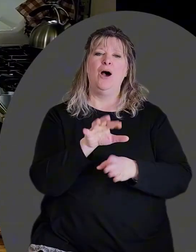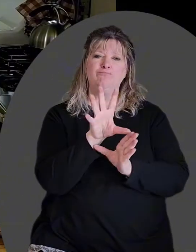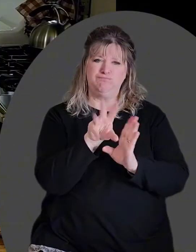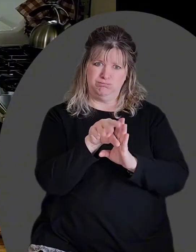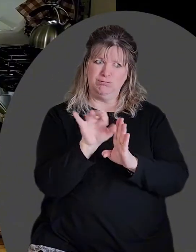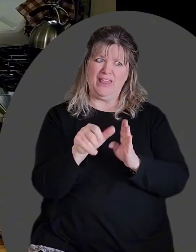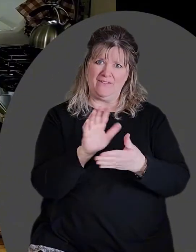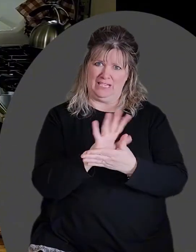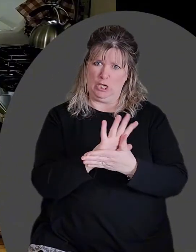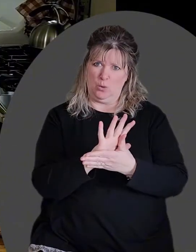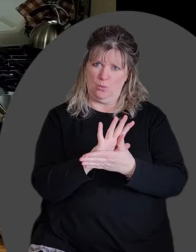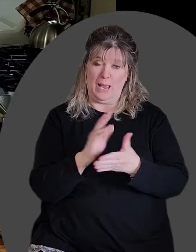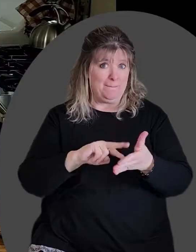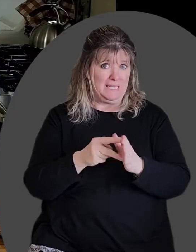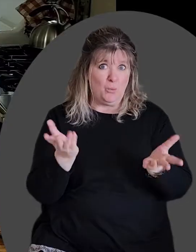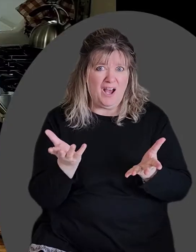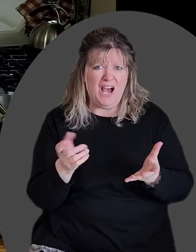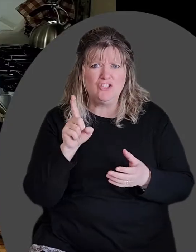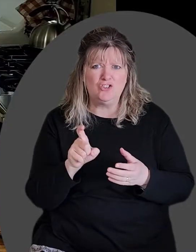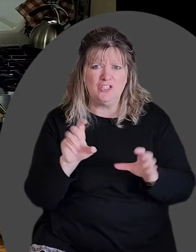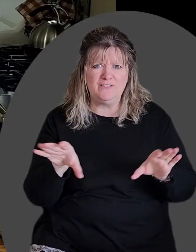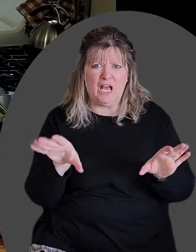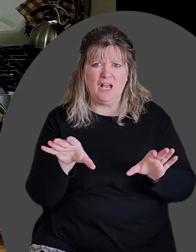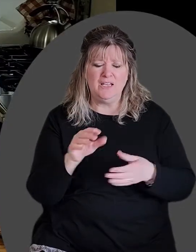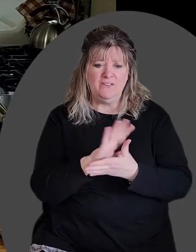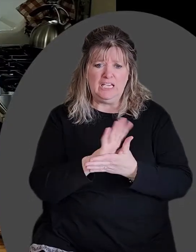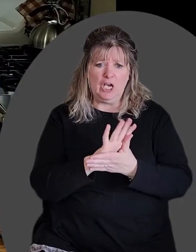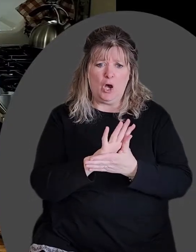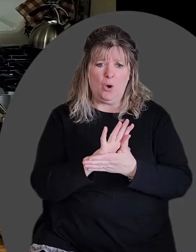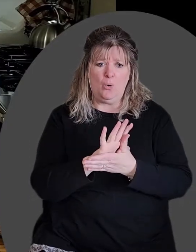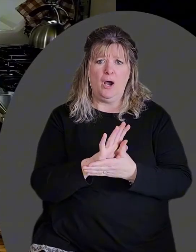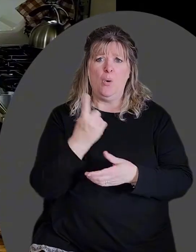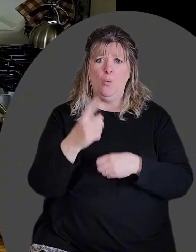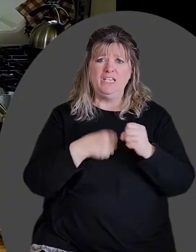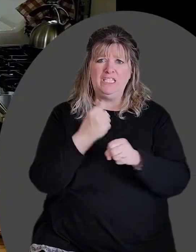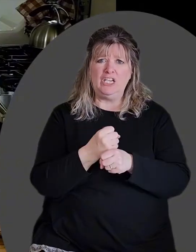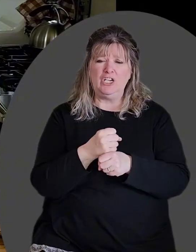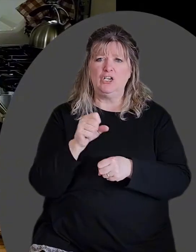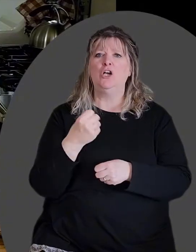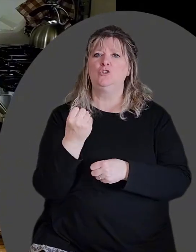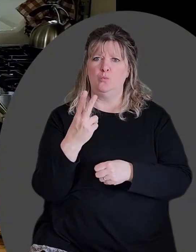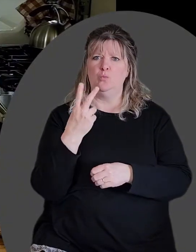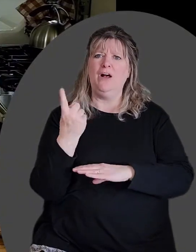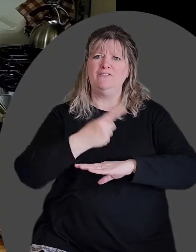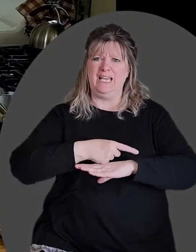which means I should have done the video one year and 12 days ago